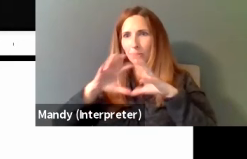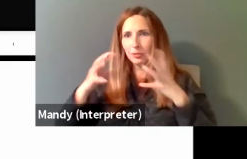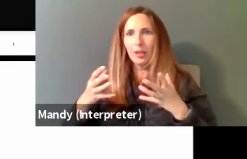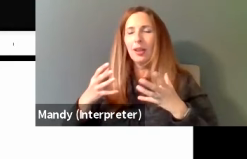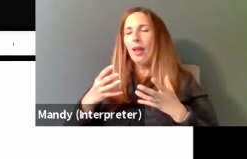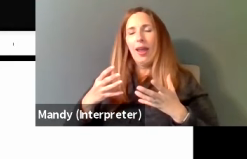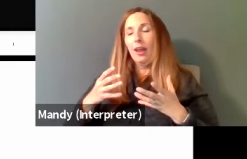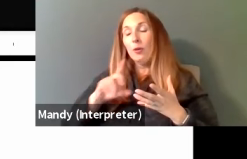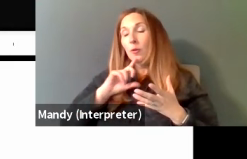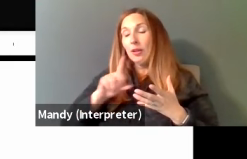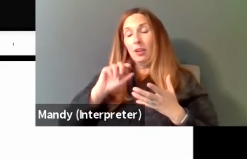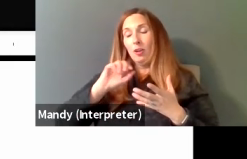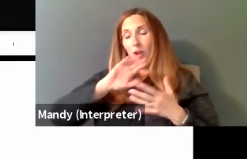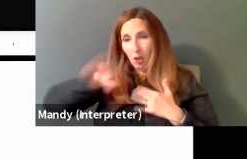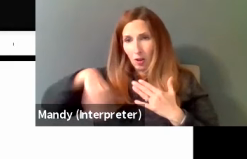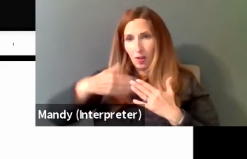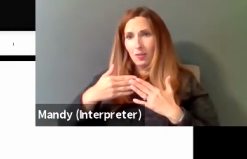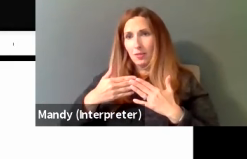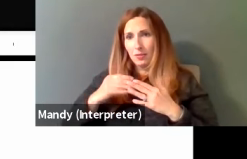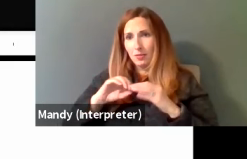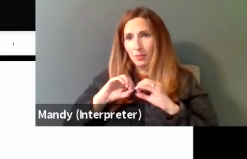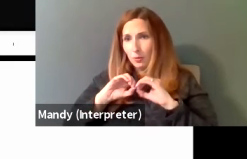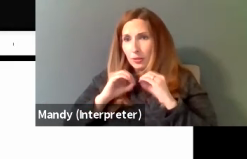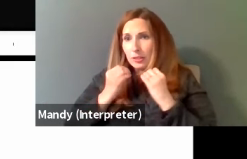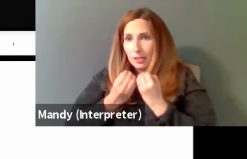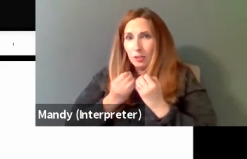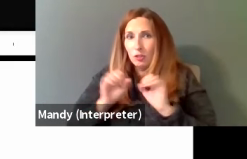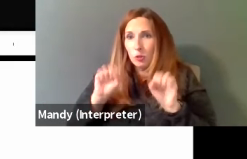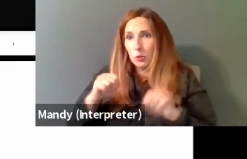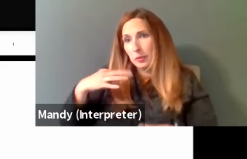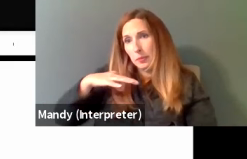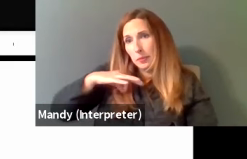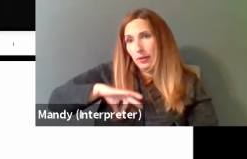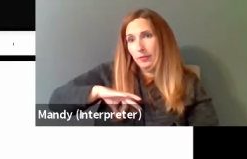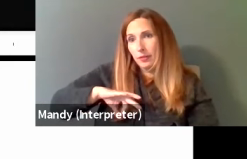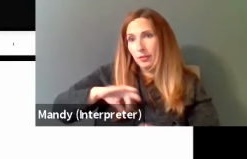that all organizations could benefit from looking at the ways,